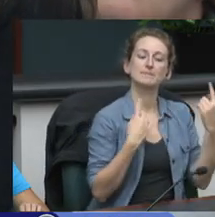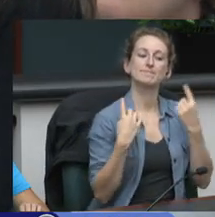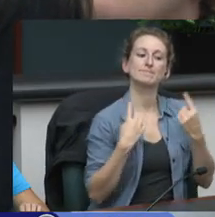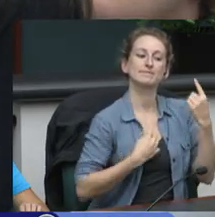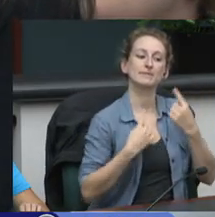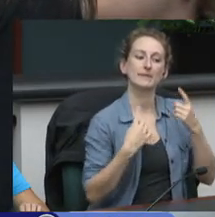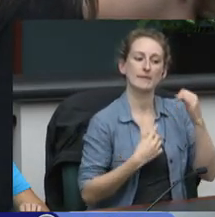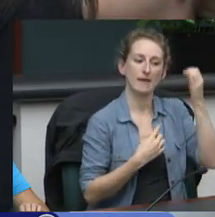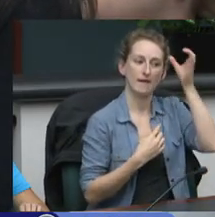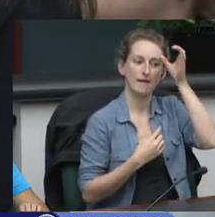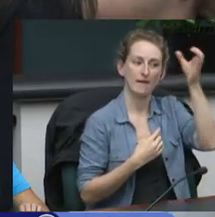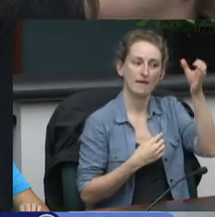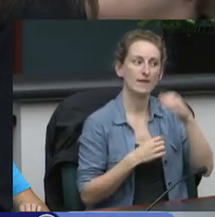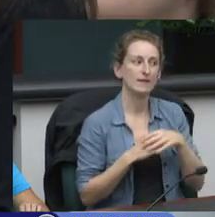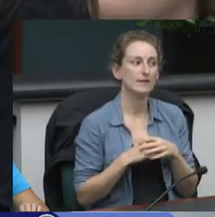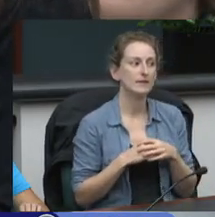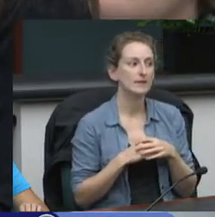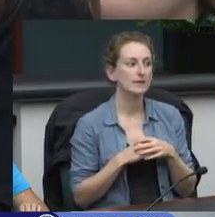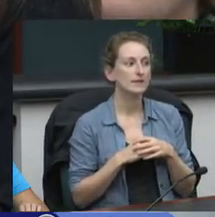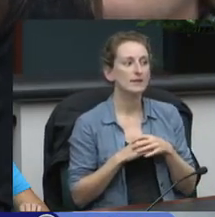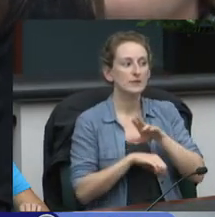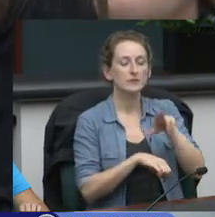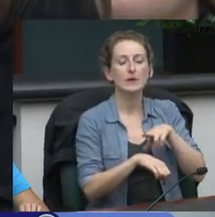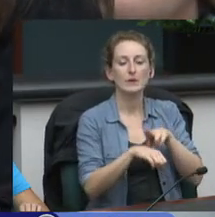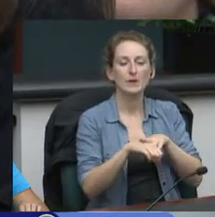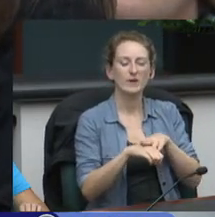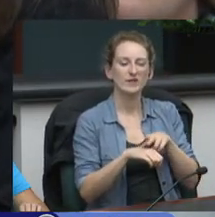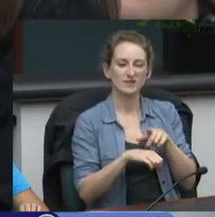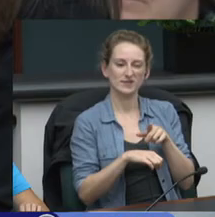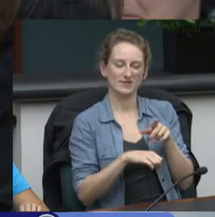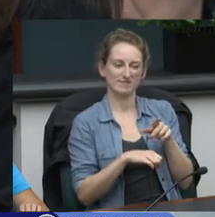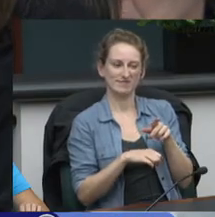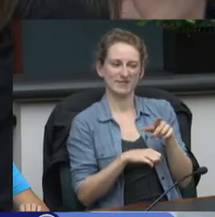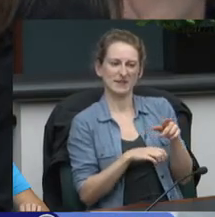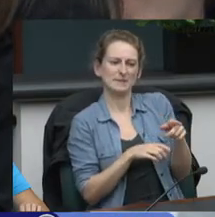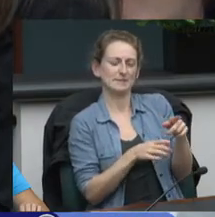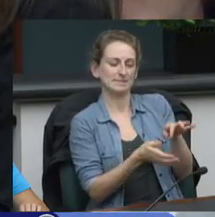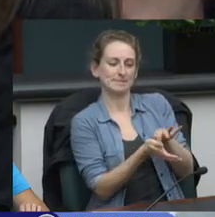who wrote the high cost of free parking and he says removing off street parking